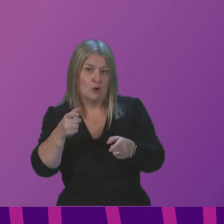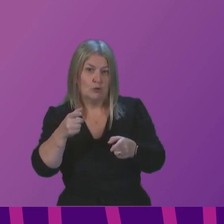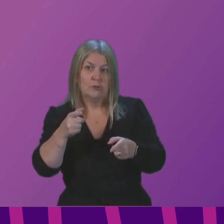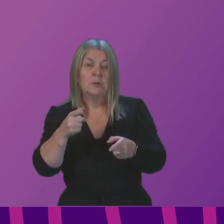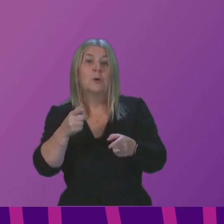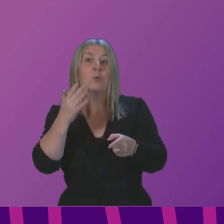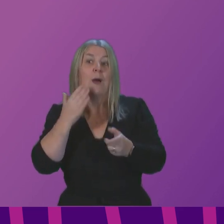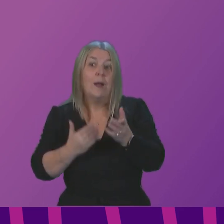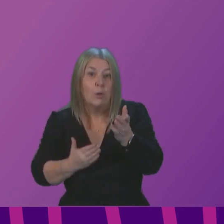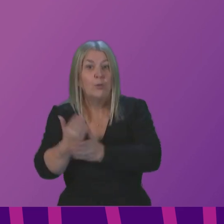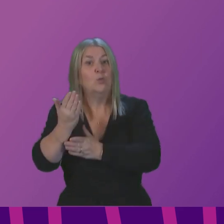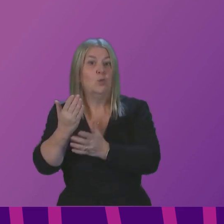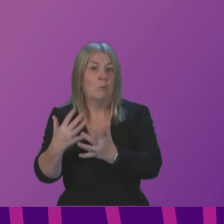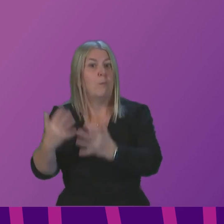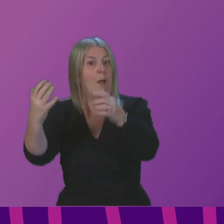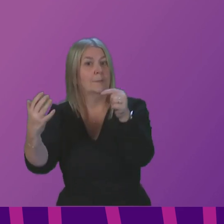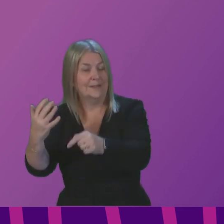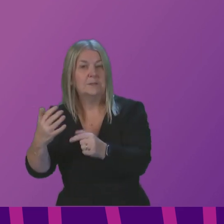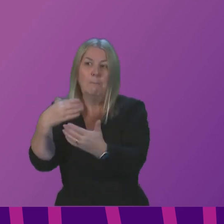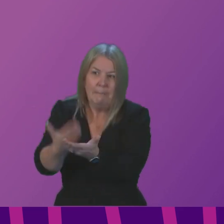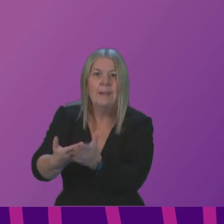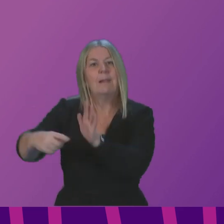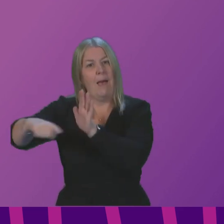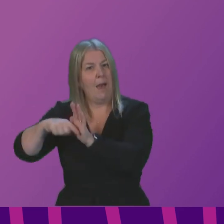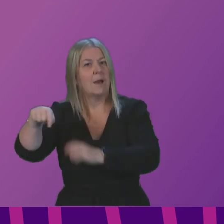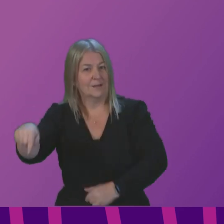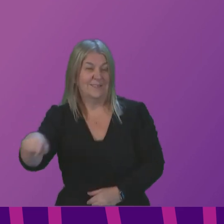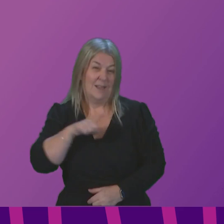I hope that, as we take forward the work on minimum unit pricing, members will engage